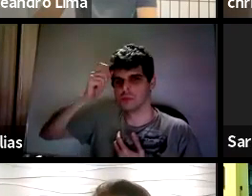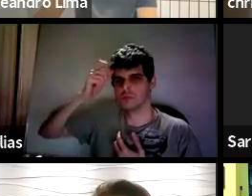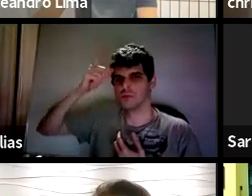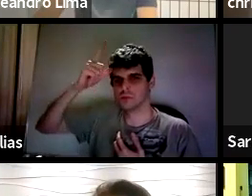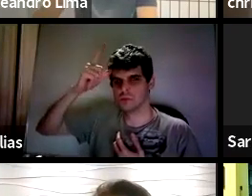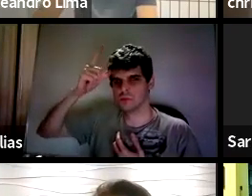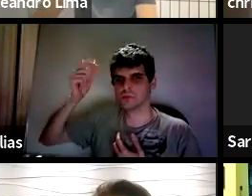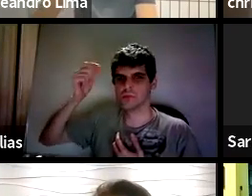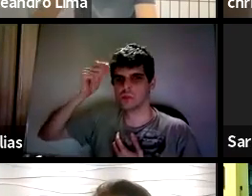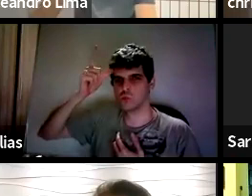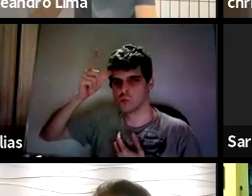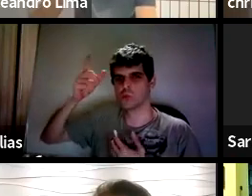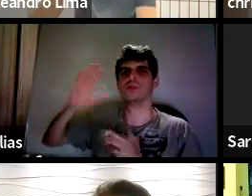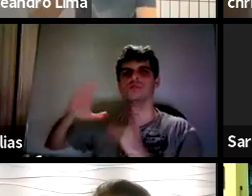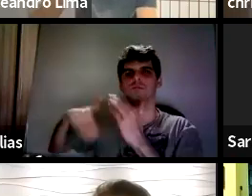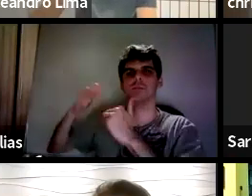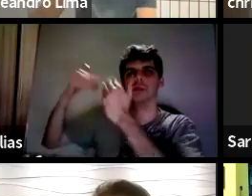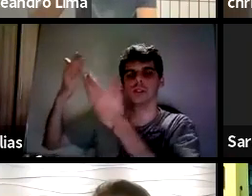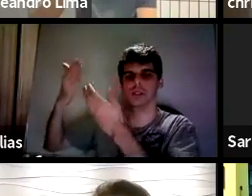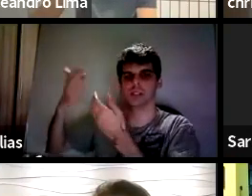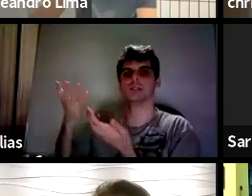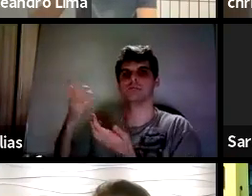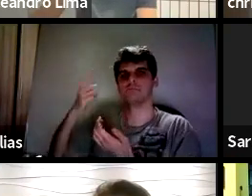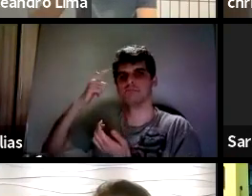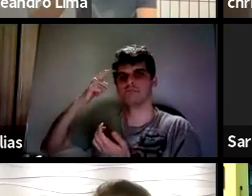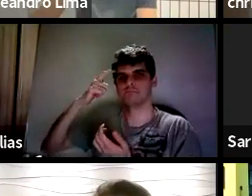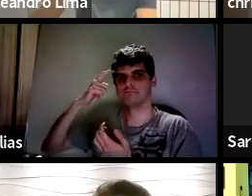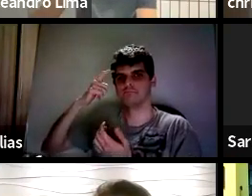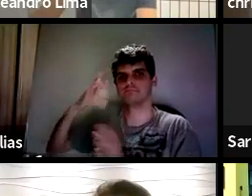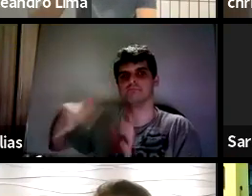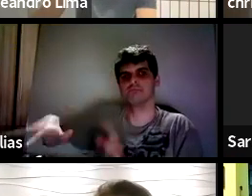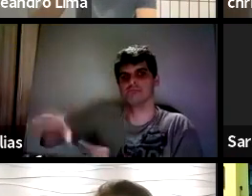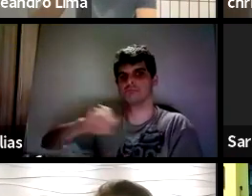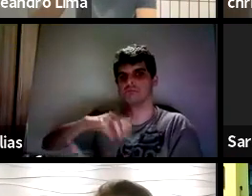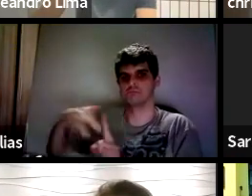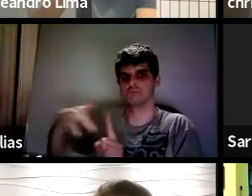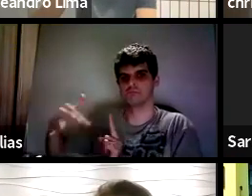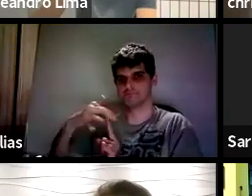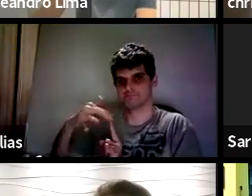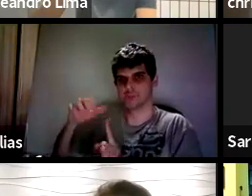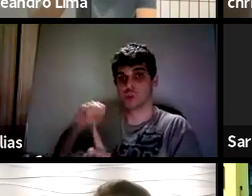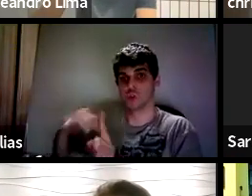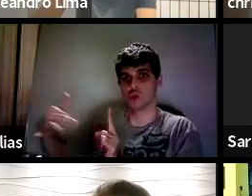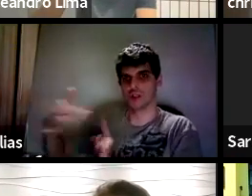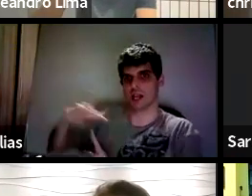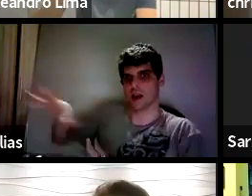know normal today. today today.